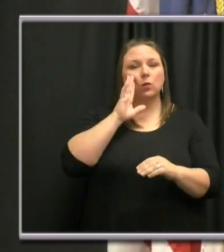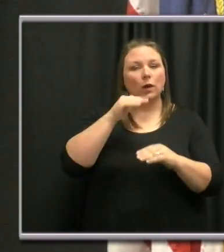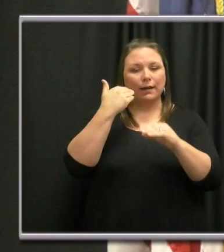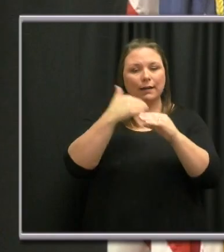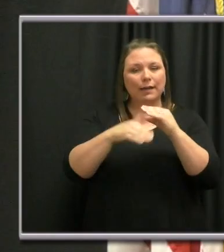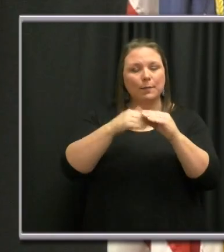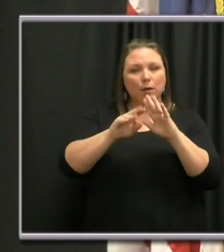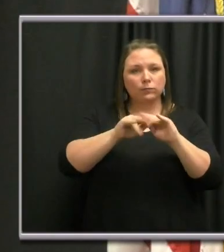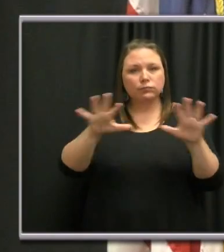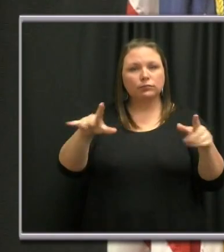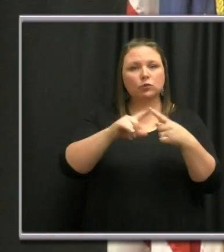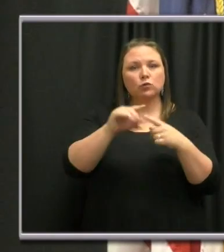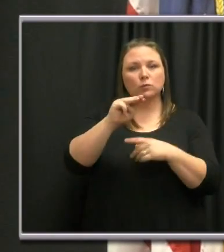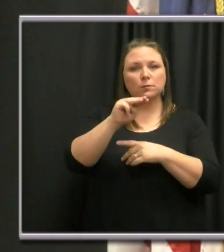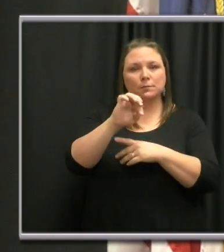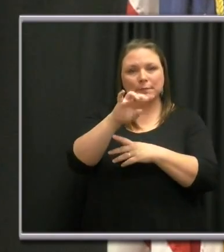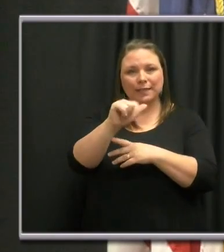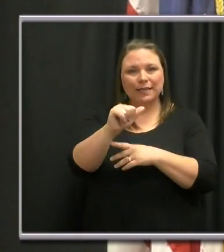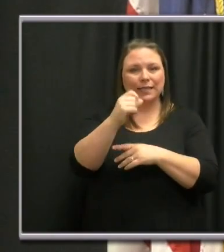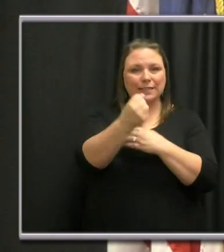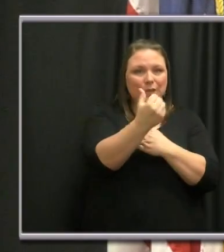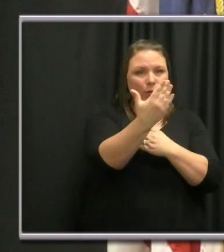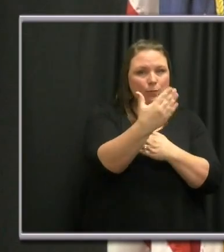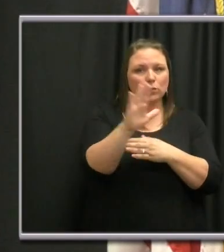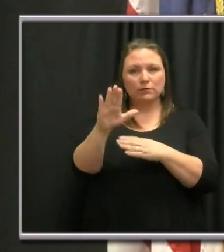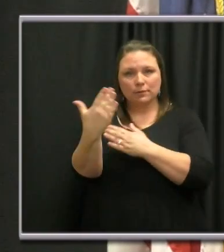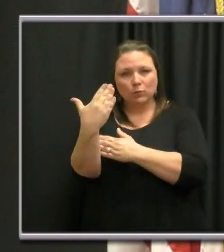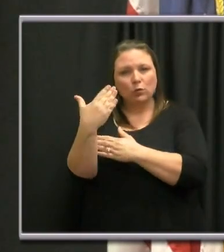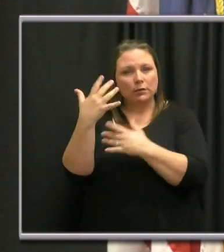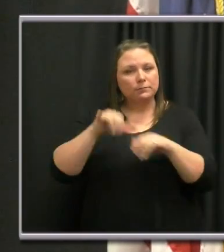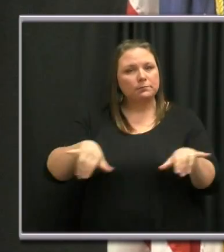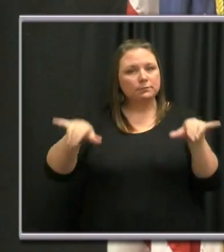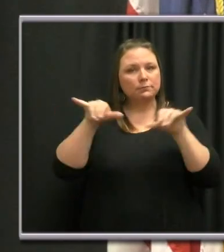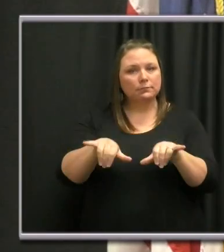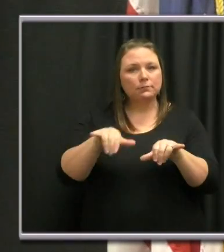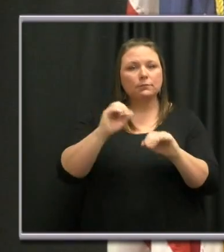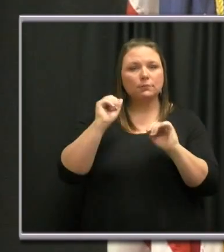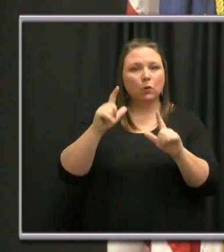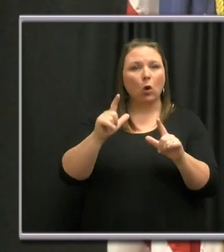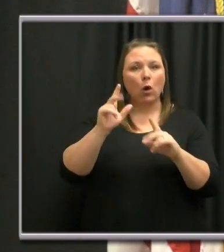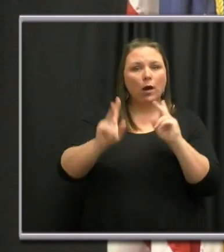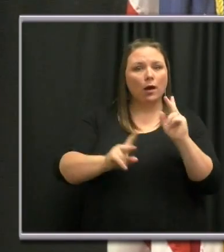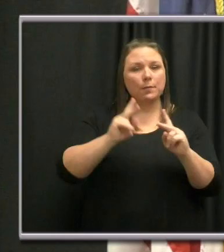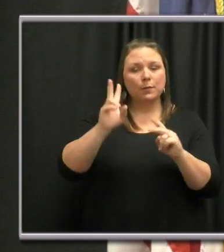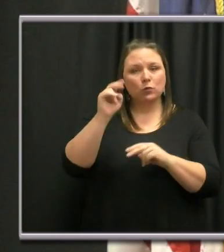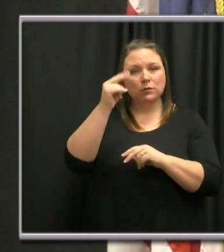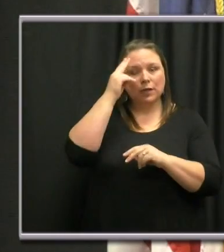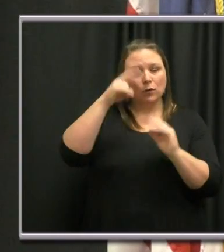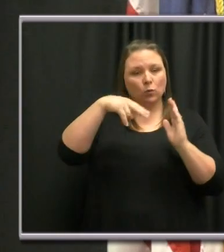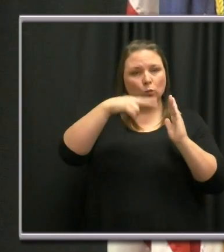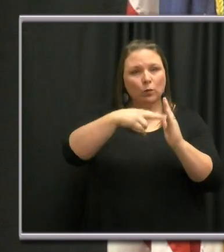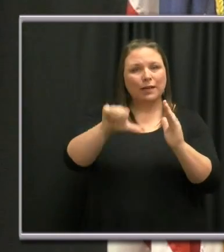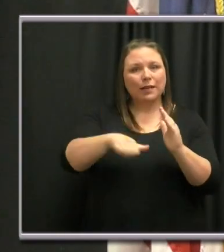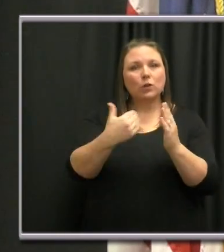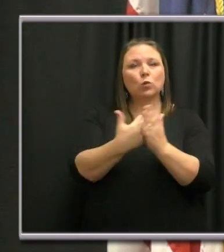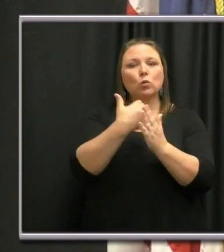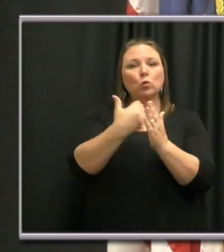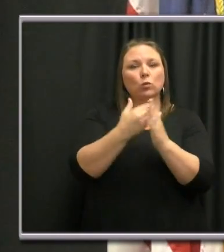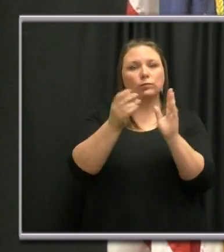WEEKEND. PRESS UPDATES WILL BE EMAIL TO LOCAL MEDIA. ON SATURDAY AND SUNDAY MORNING AS